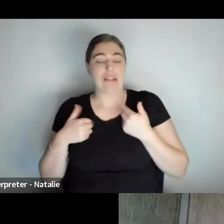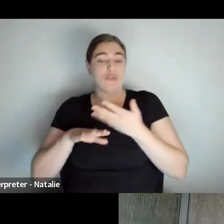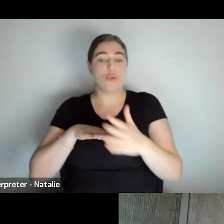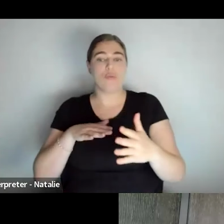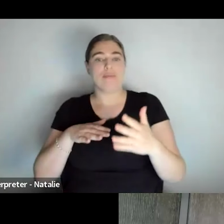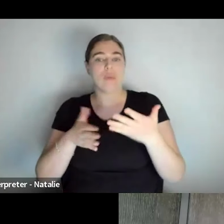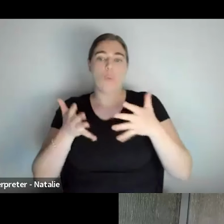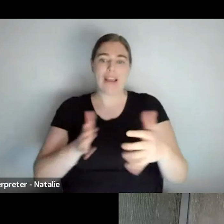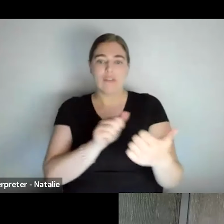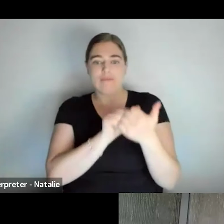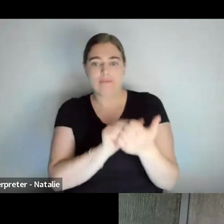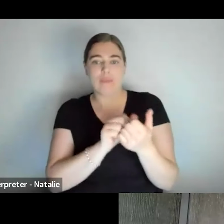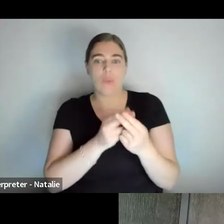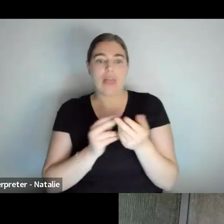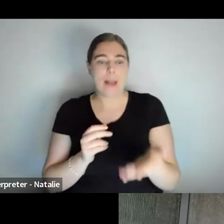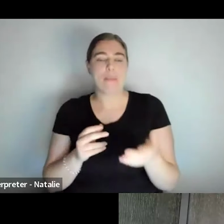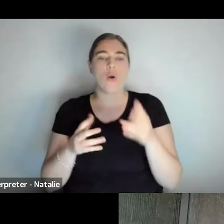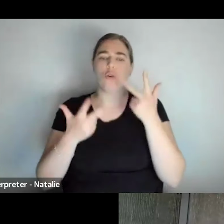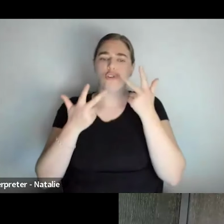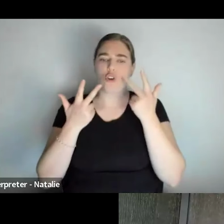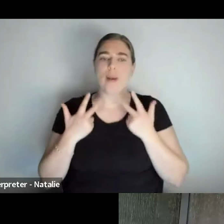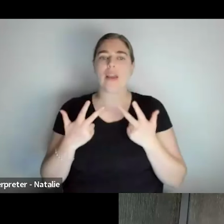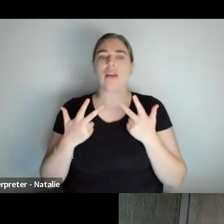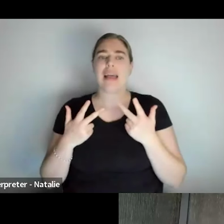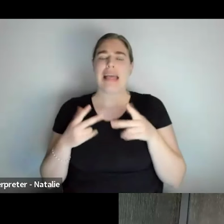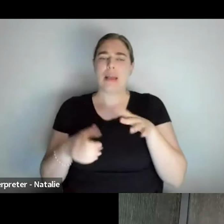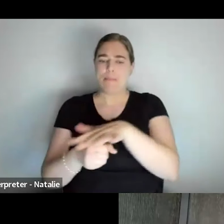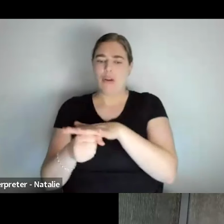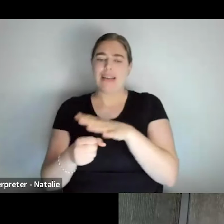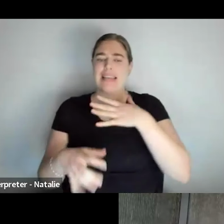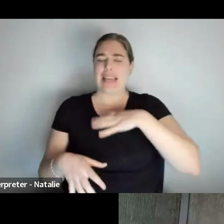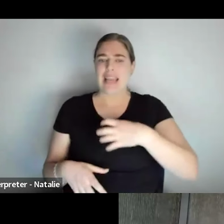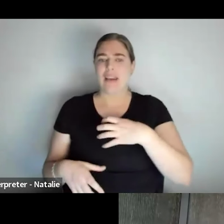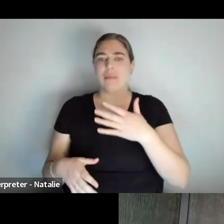that need greater support and development in the sector, which we could then also address through